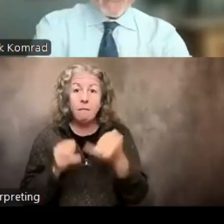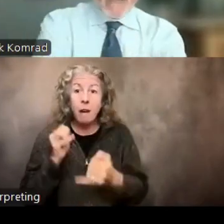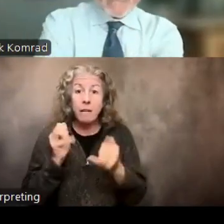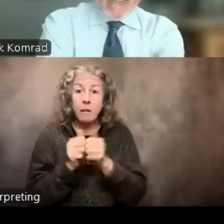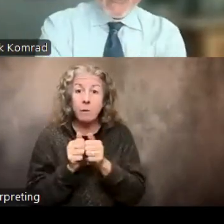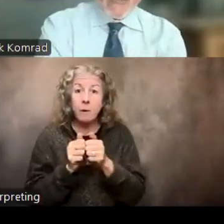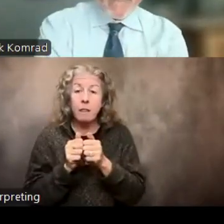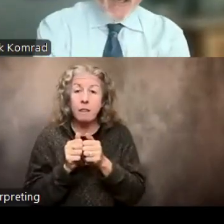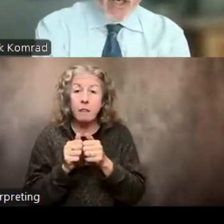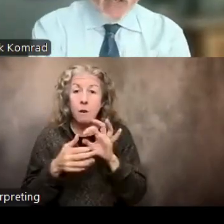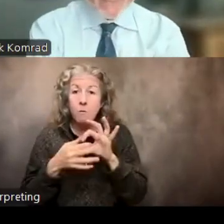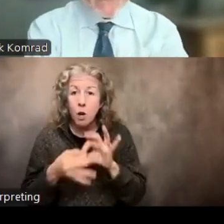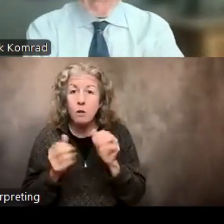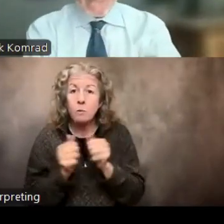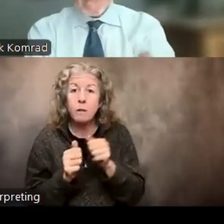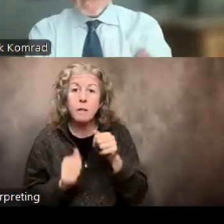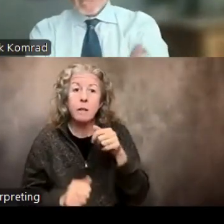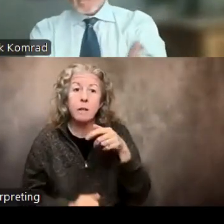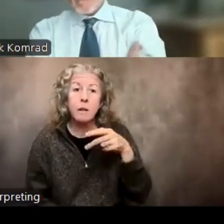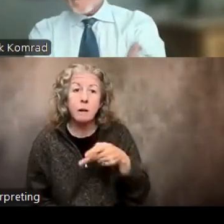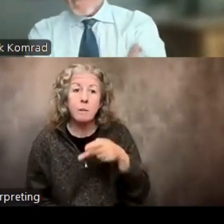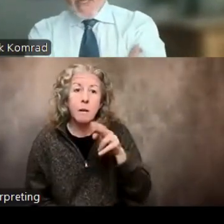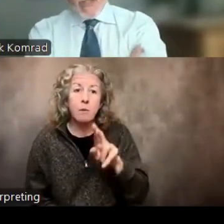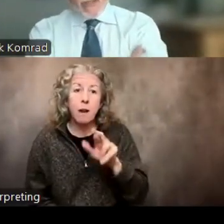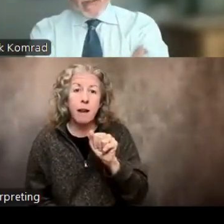Rights Action Fund, our host today, I want to remind you in